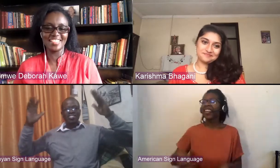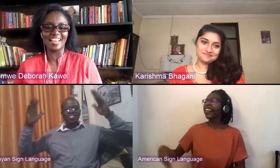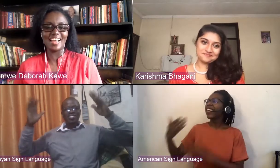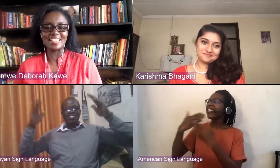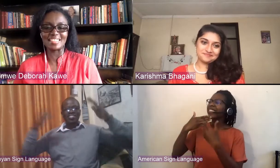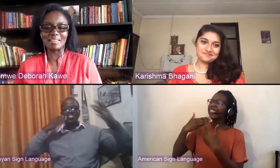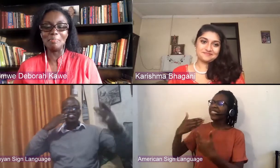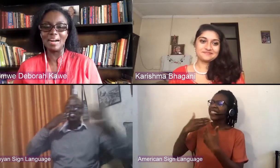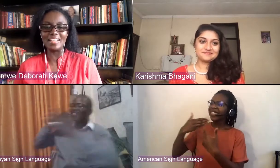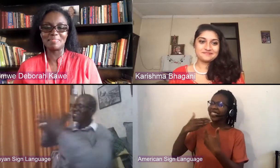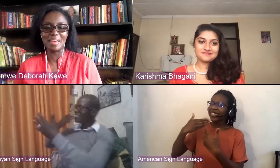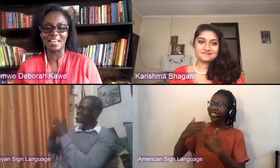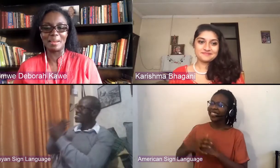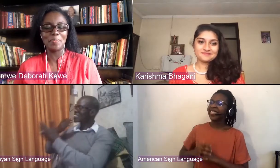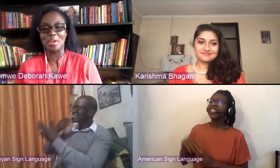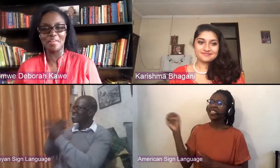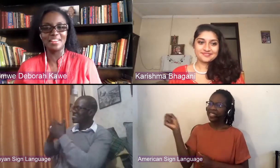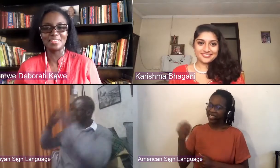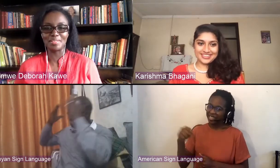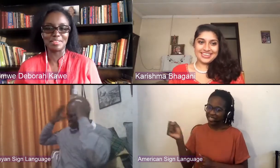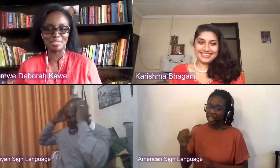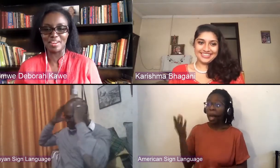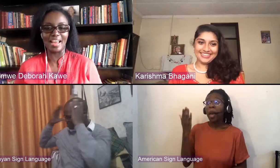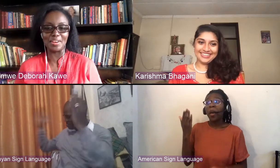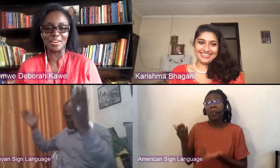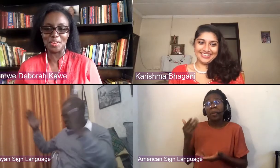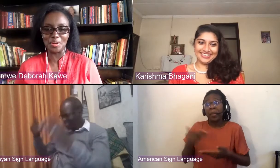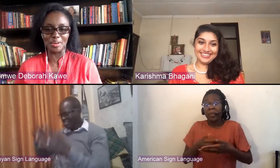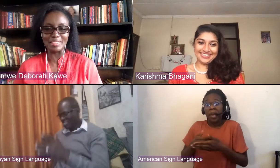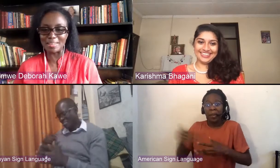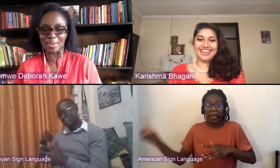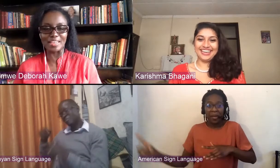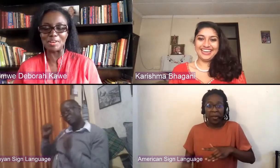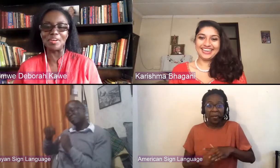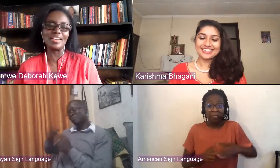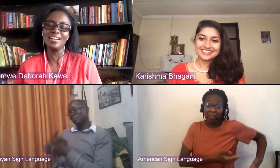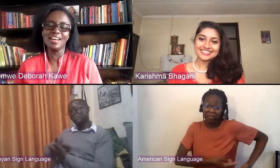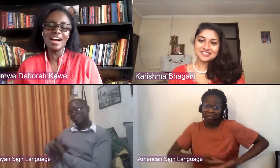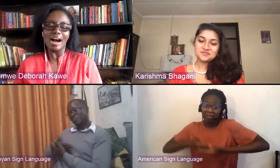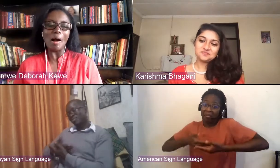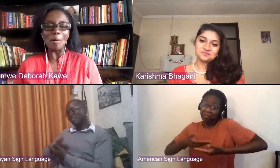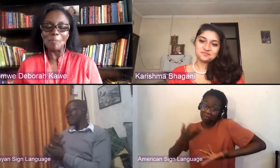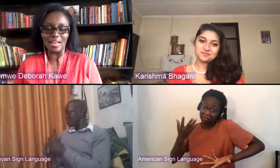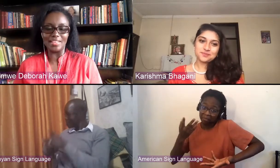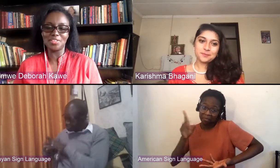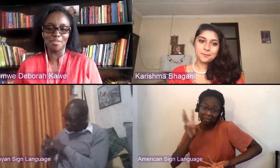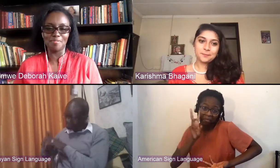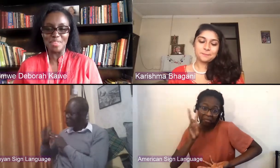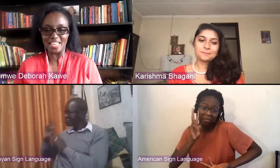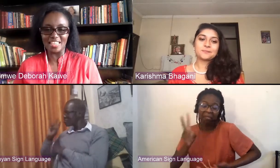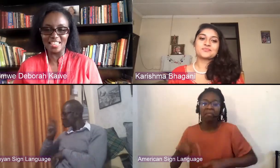Yes, he might make an appearance on the screen. I don't know, depending on how much of me